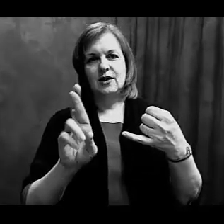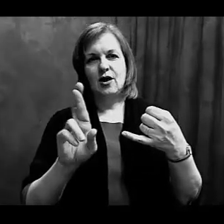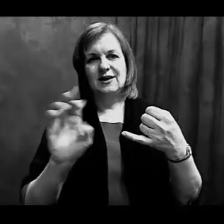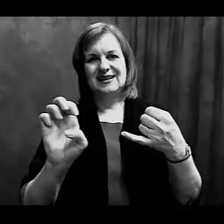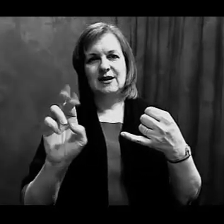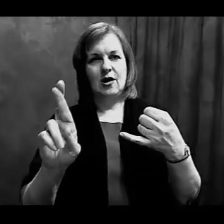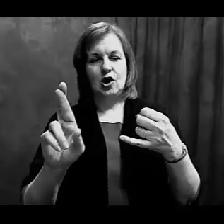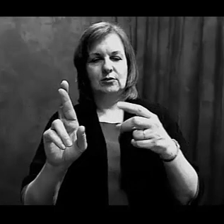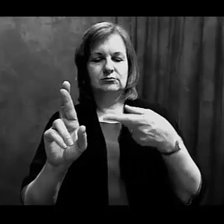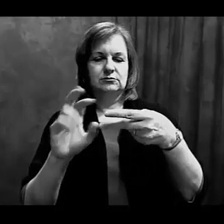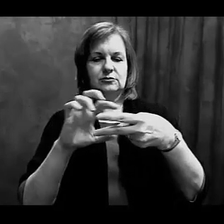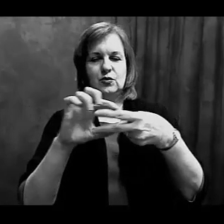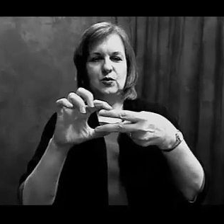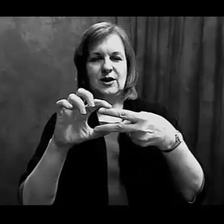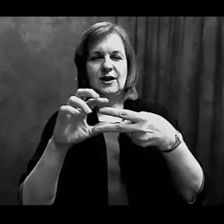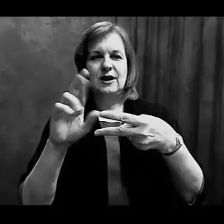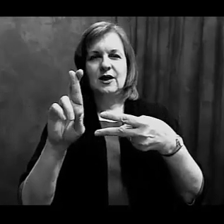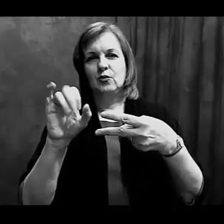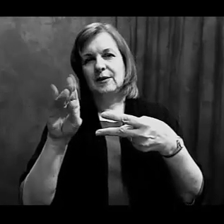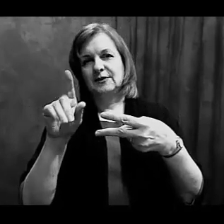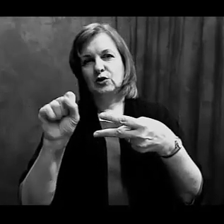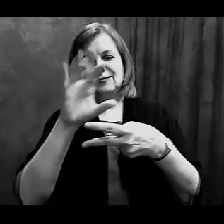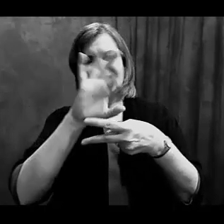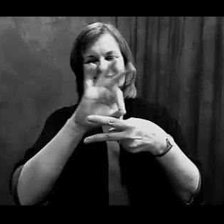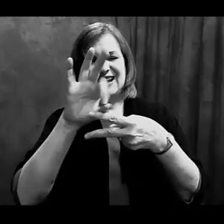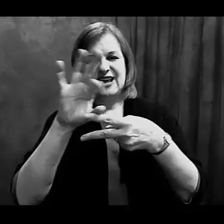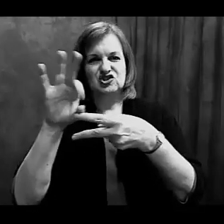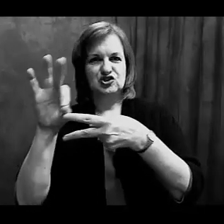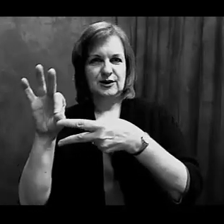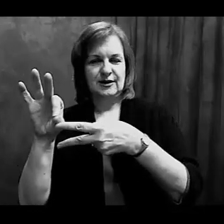RER and the ribosomes are attached